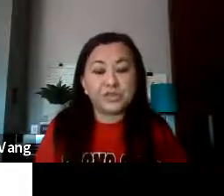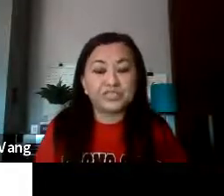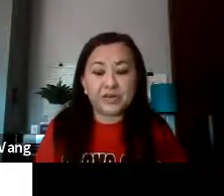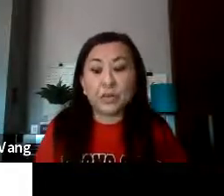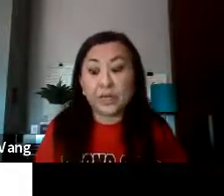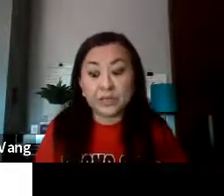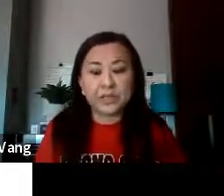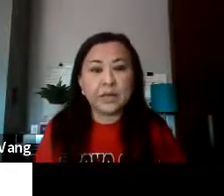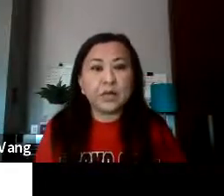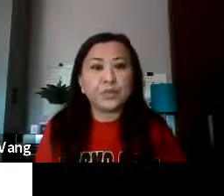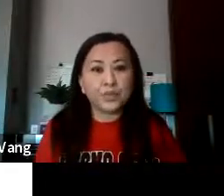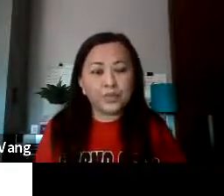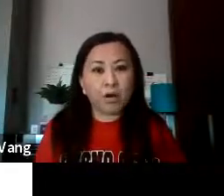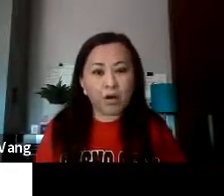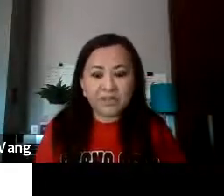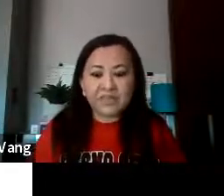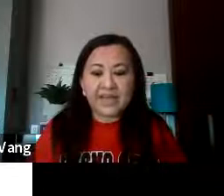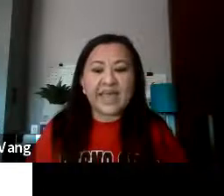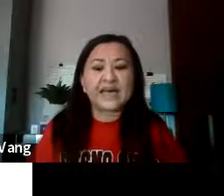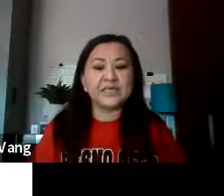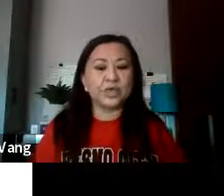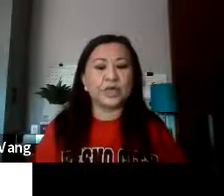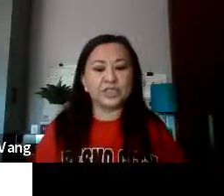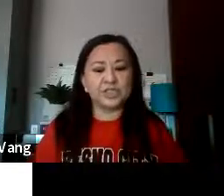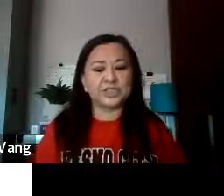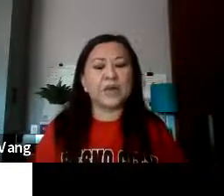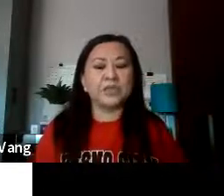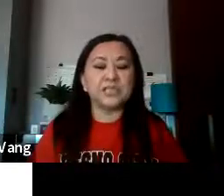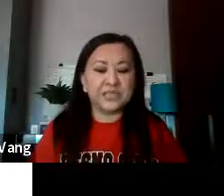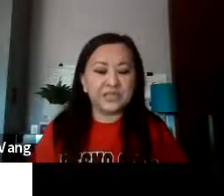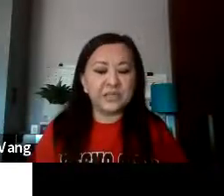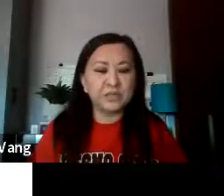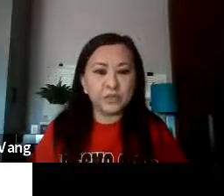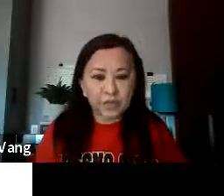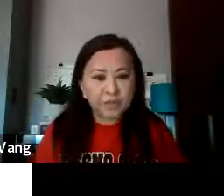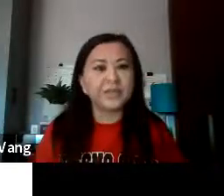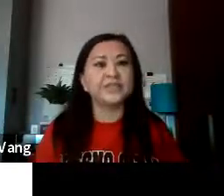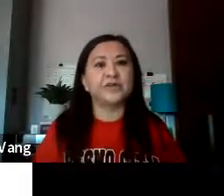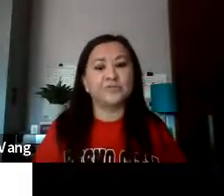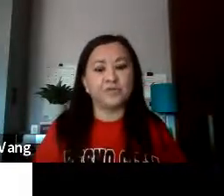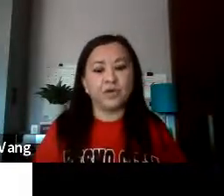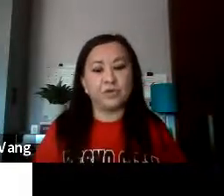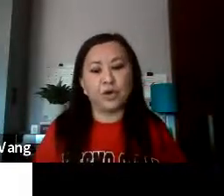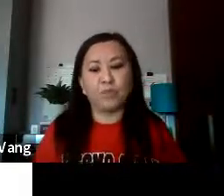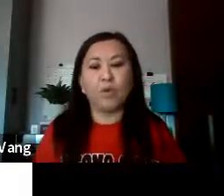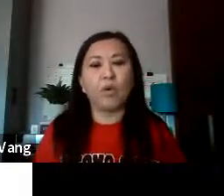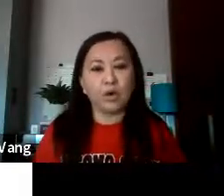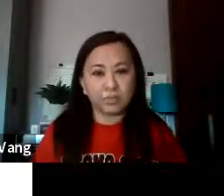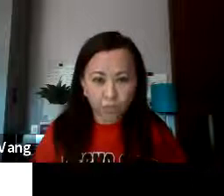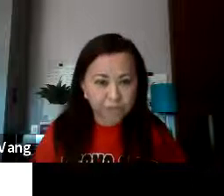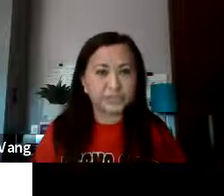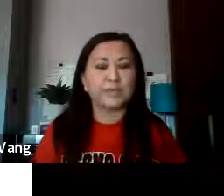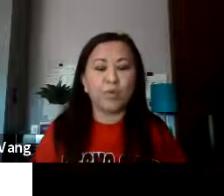students very quickly, through the art of like asking questions that will lead to an abundance of, you know, more questions and